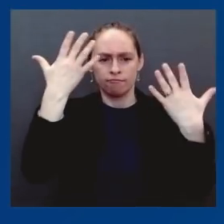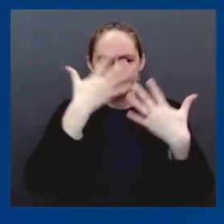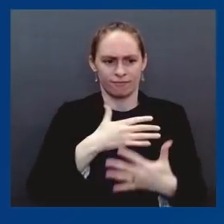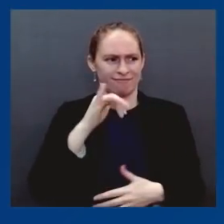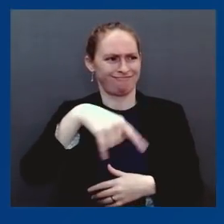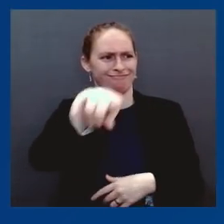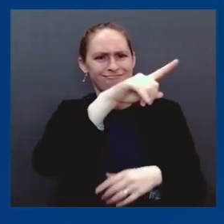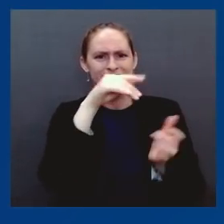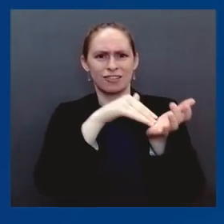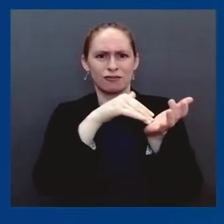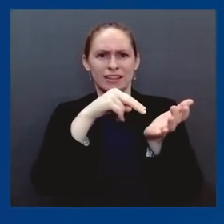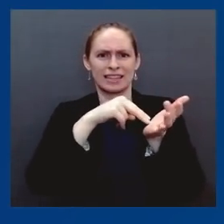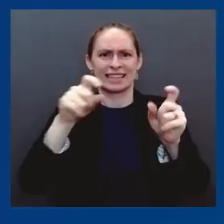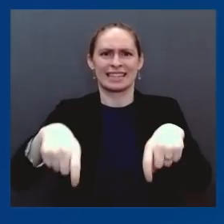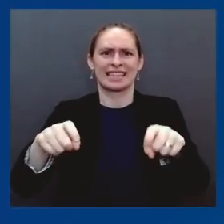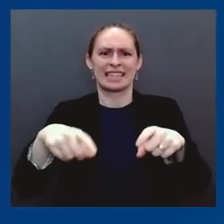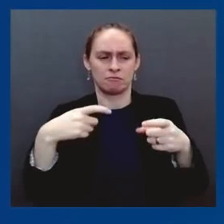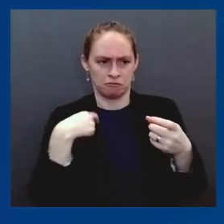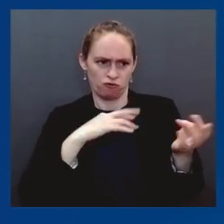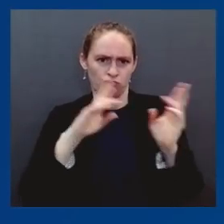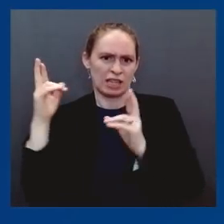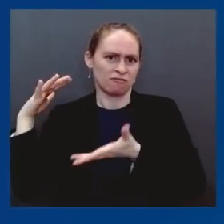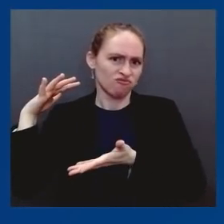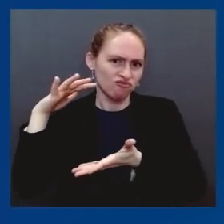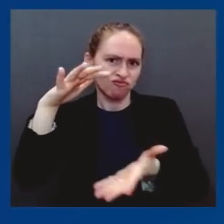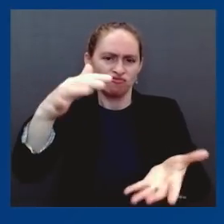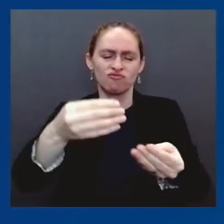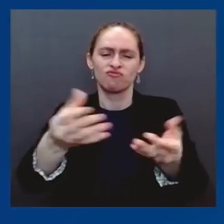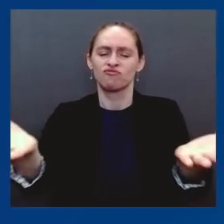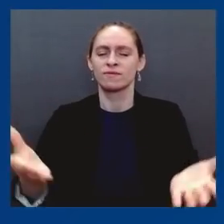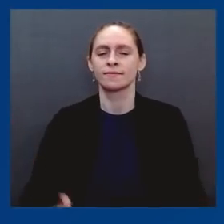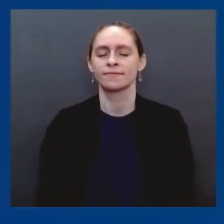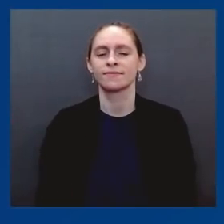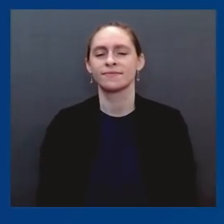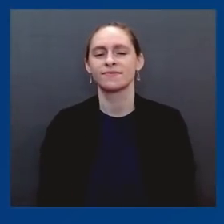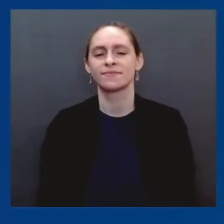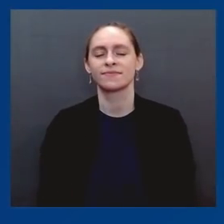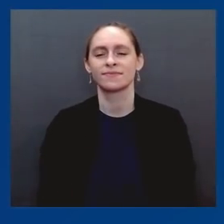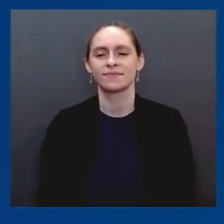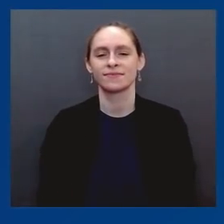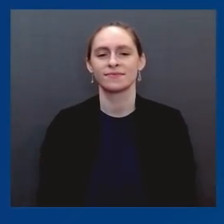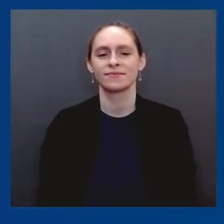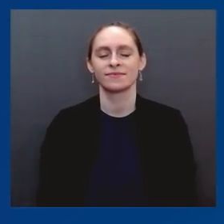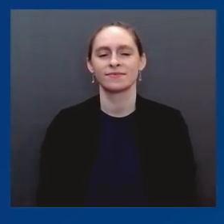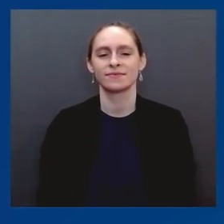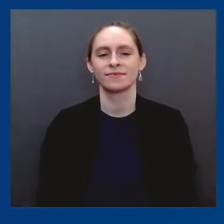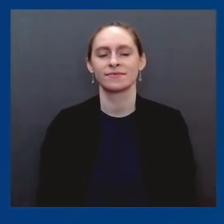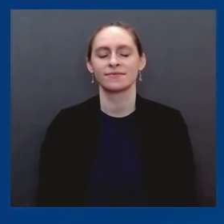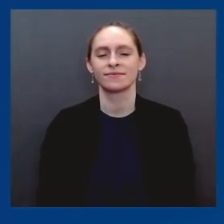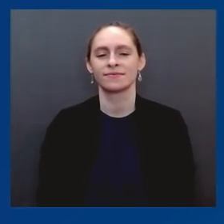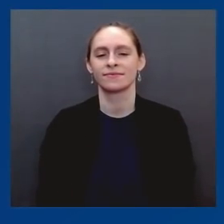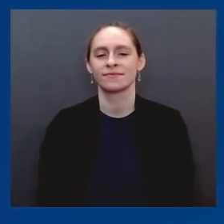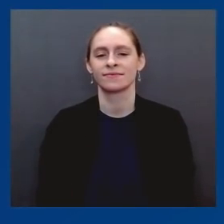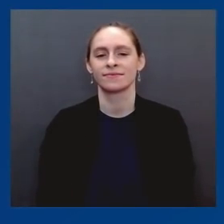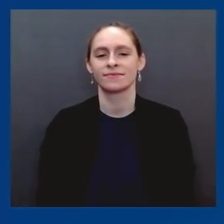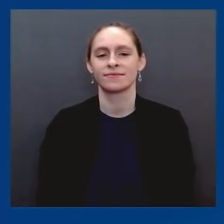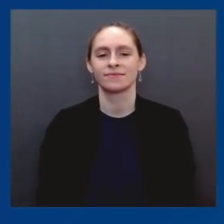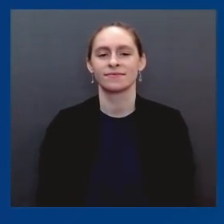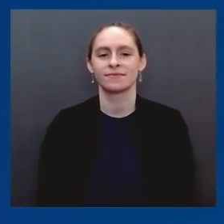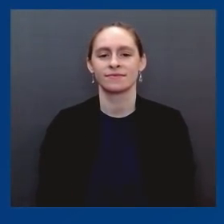So, as you can see, we've been working around the clock to surge reinforcements to communities as they battle Omicron, helping to staff hospitals,